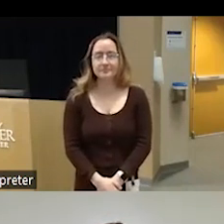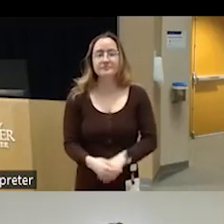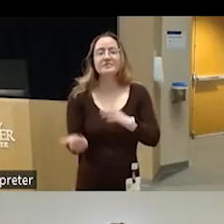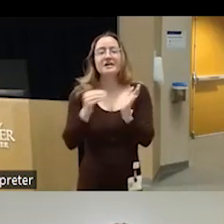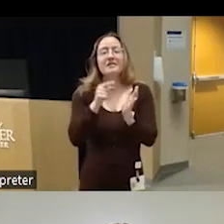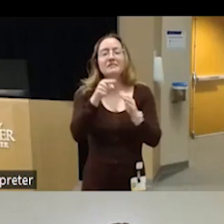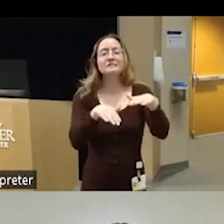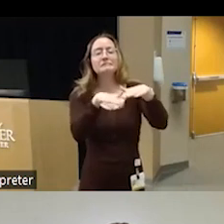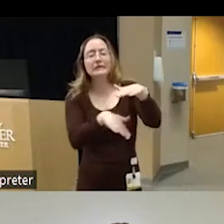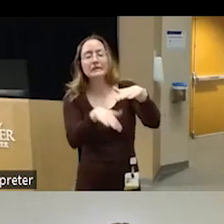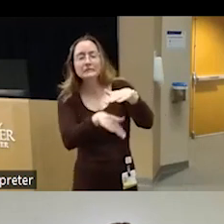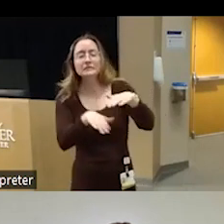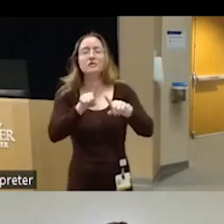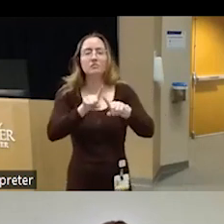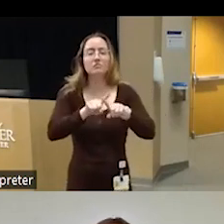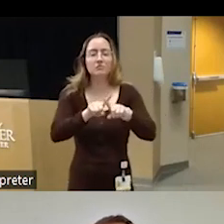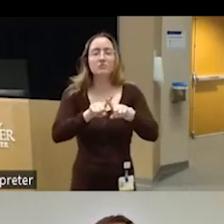cardio metabolic illness in the